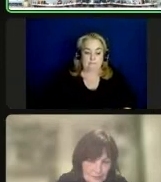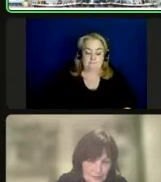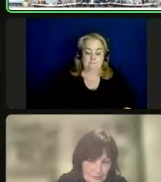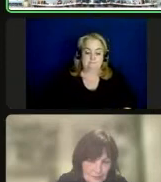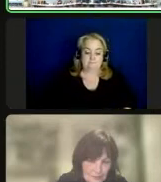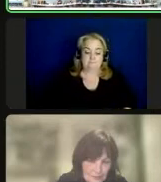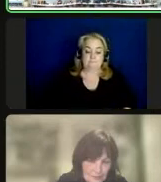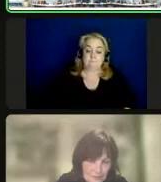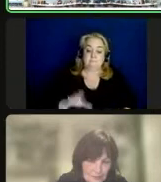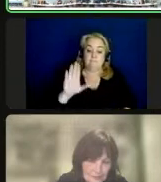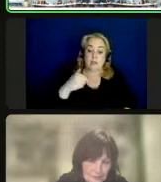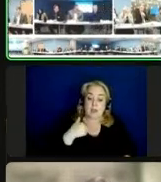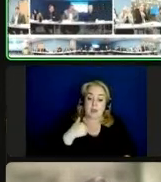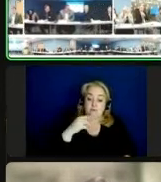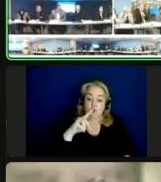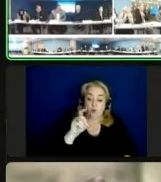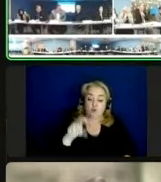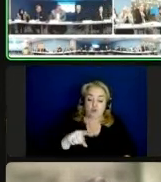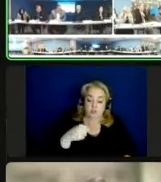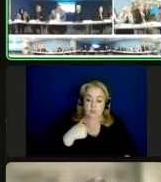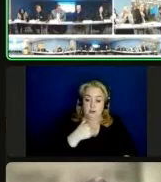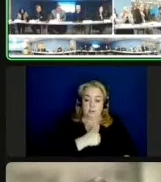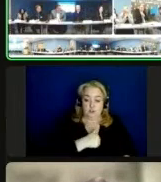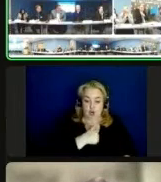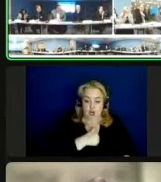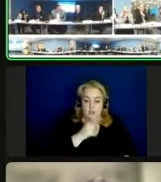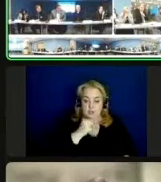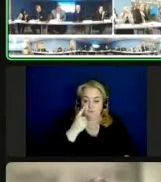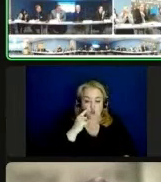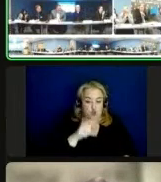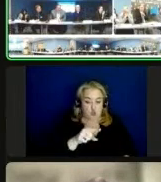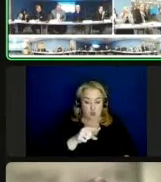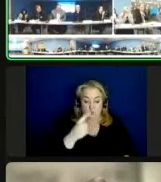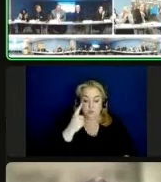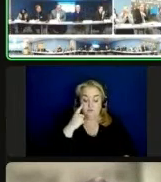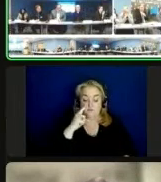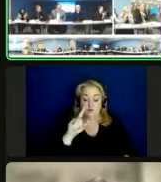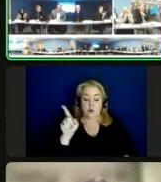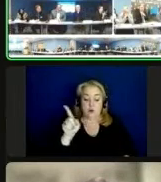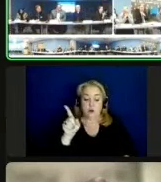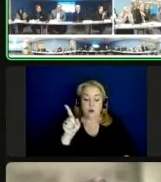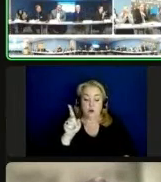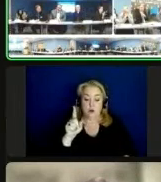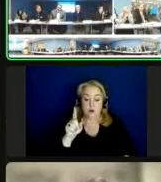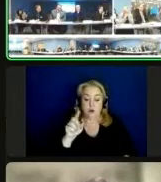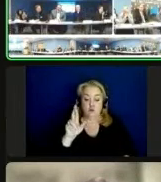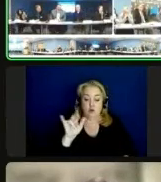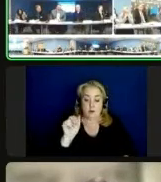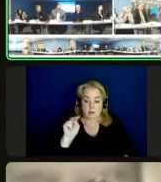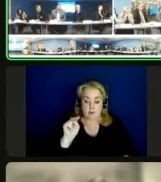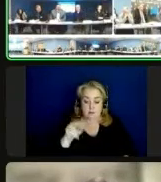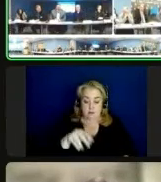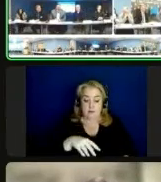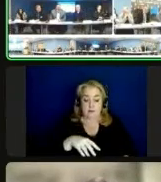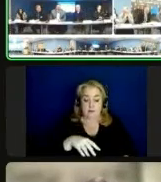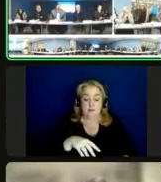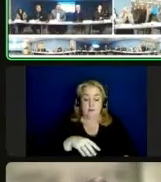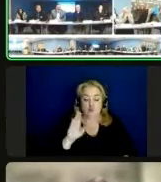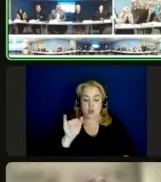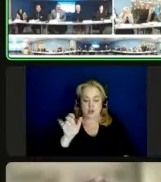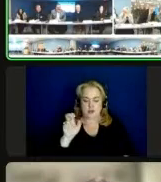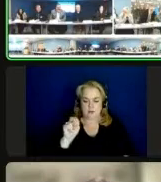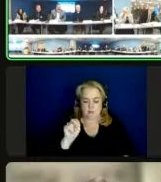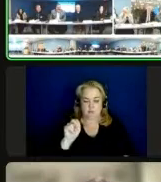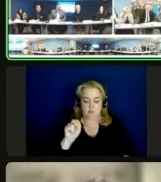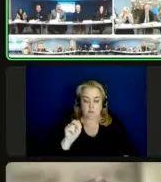THANK YOU.